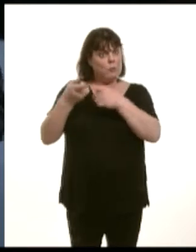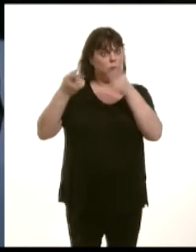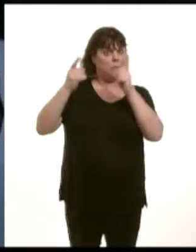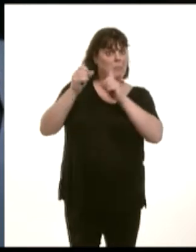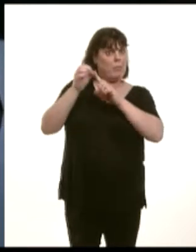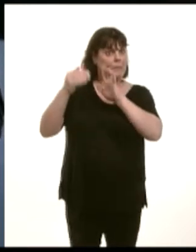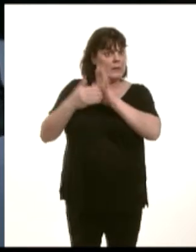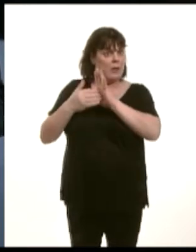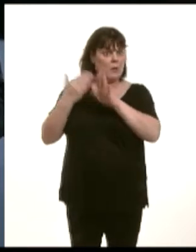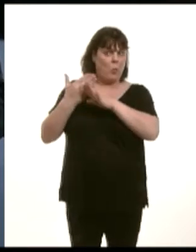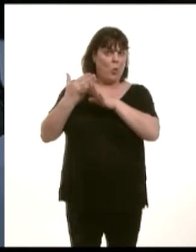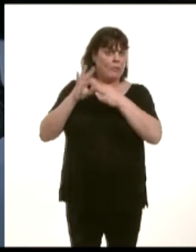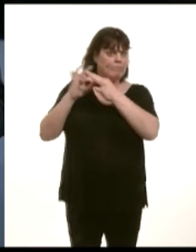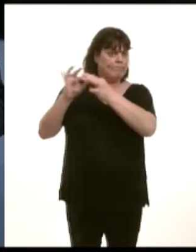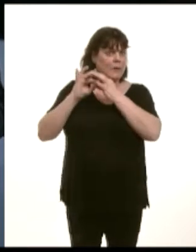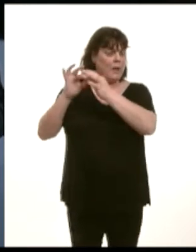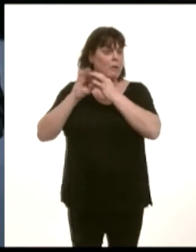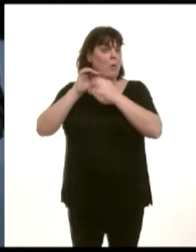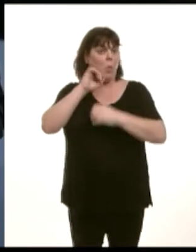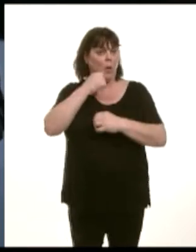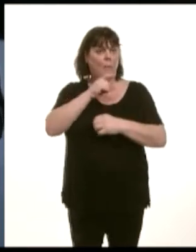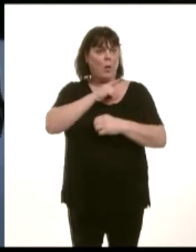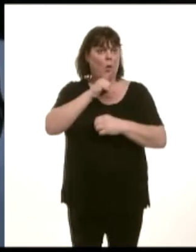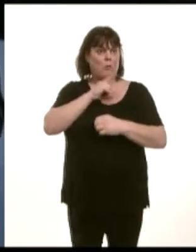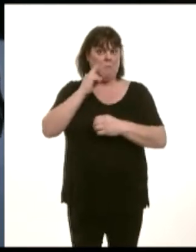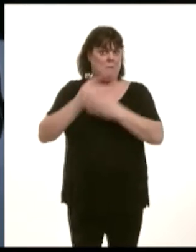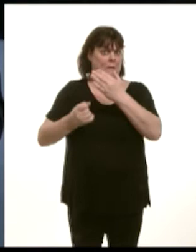process, because I’m sure you’ll agree this is completely unchartered territory for